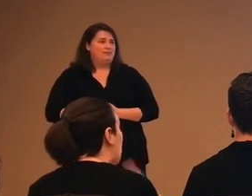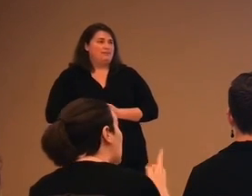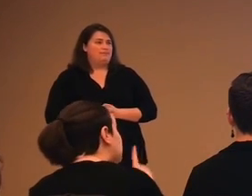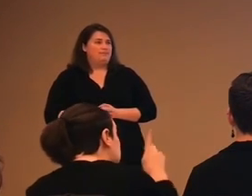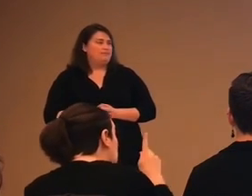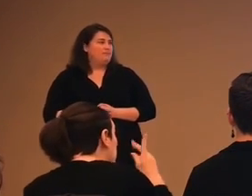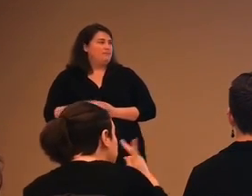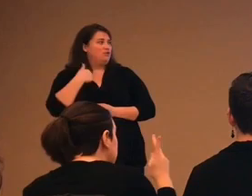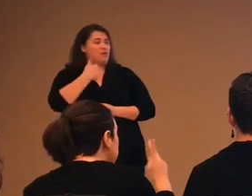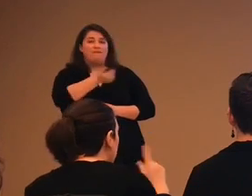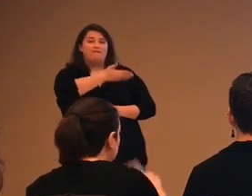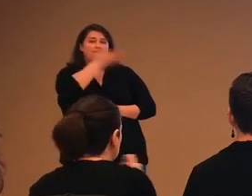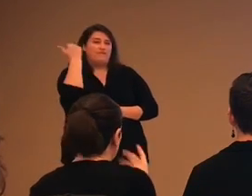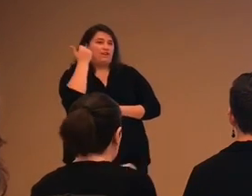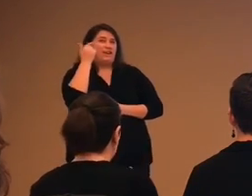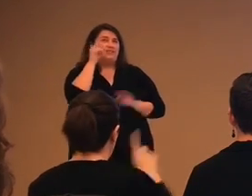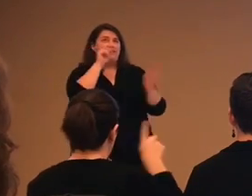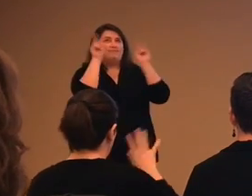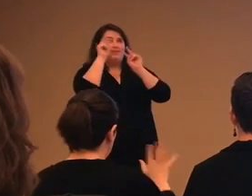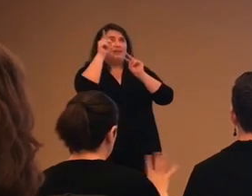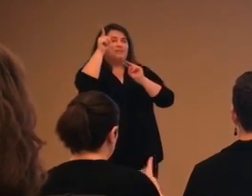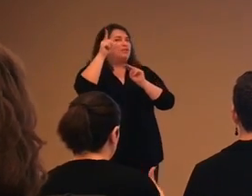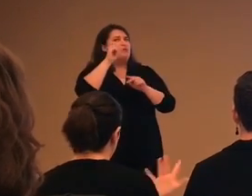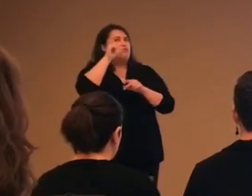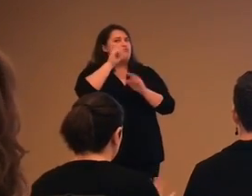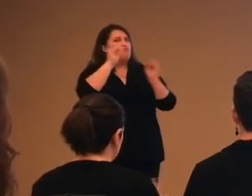But not take food in them there we go all right. Thank you guys